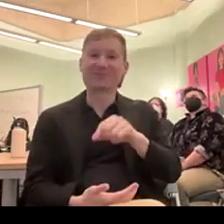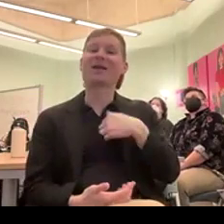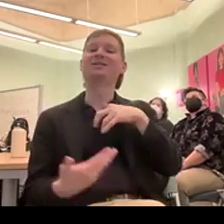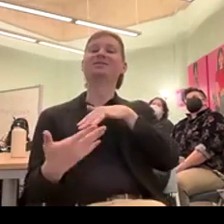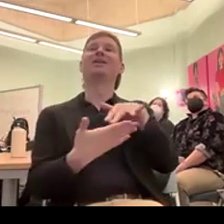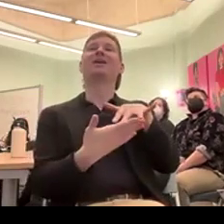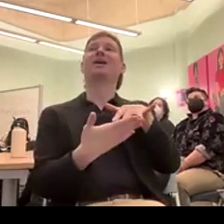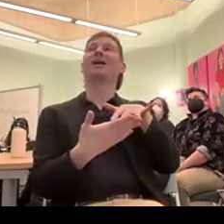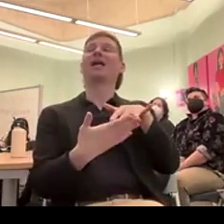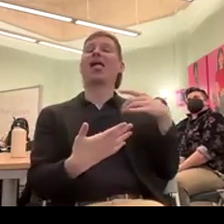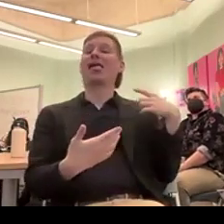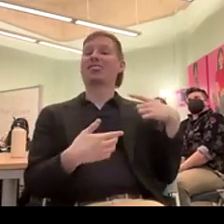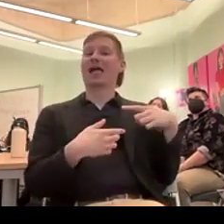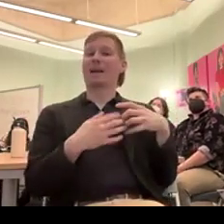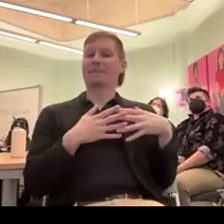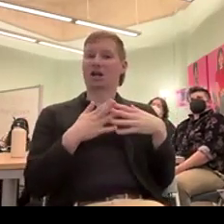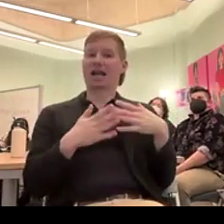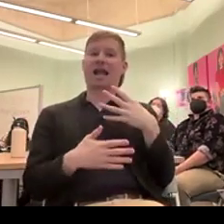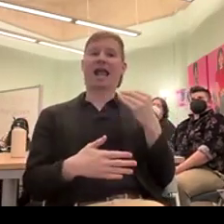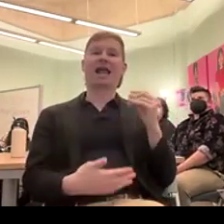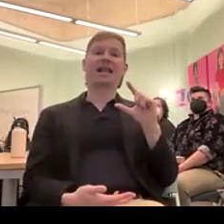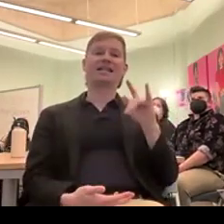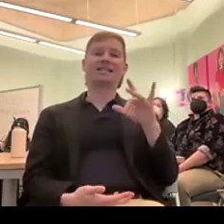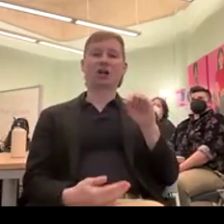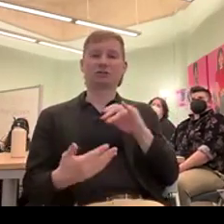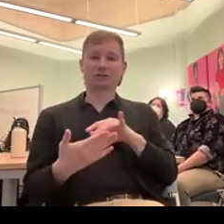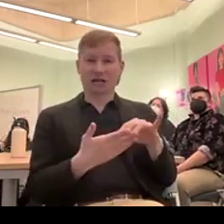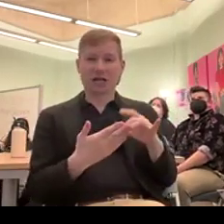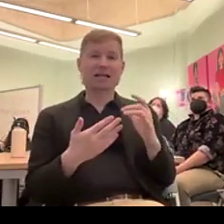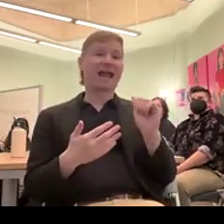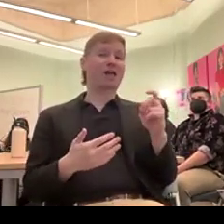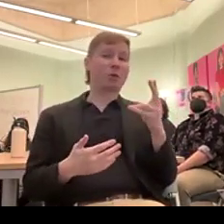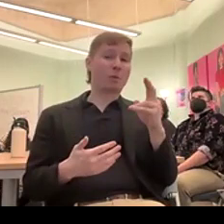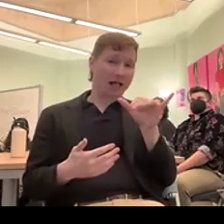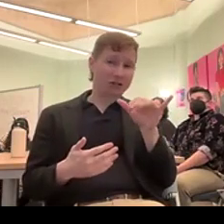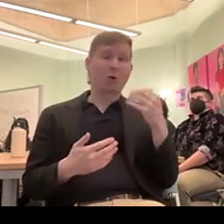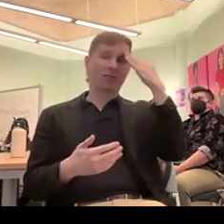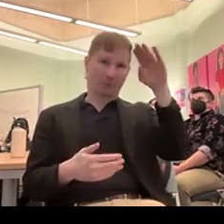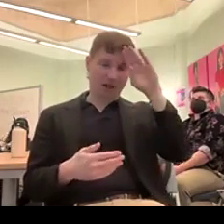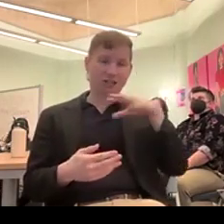great year to graduate. And I studied Latin American and Latino Studies, Anthropology,